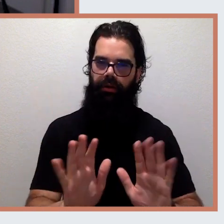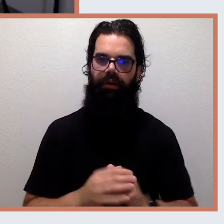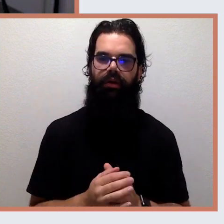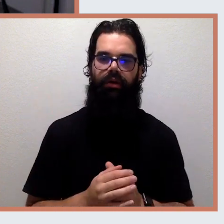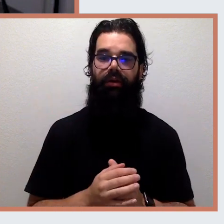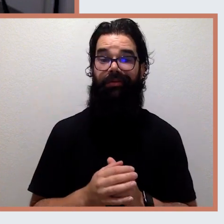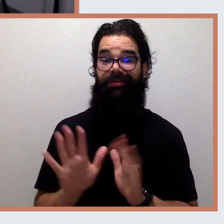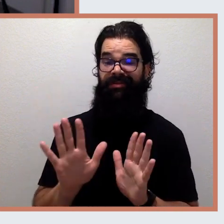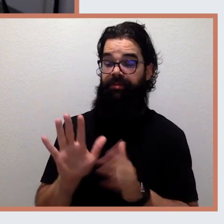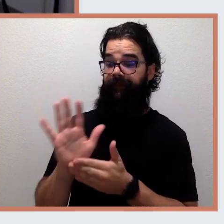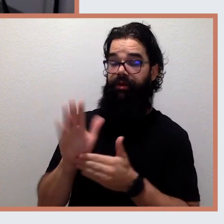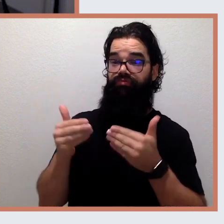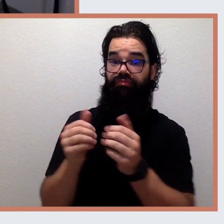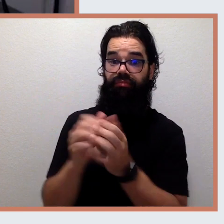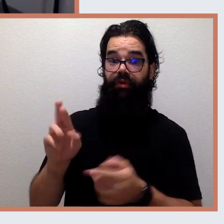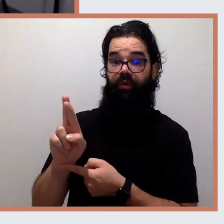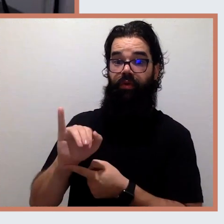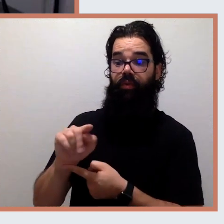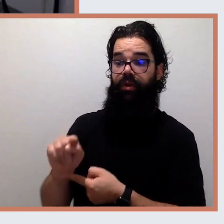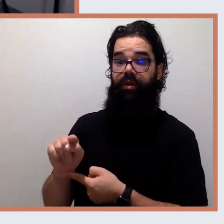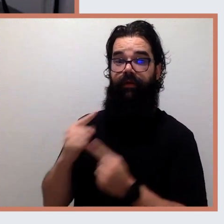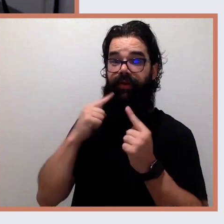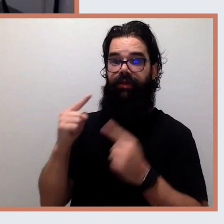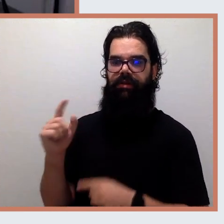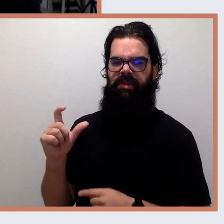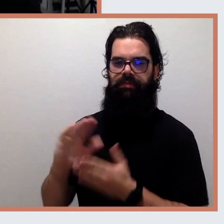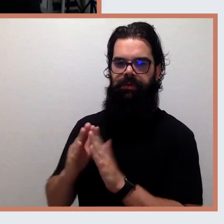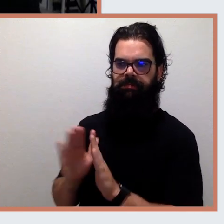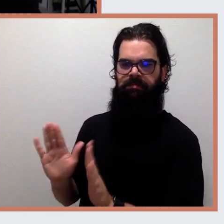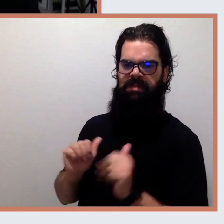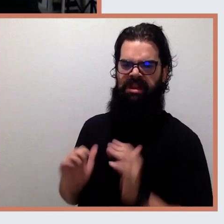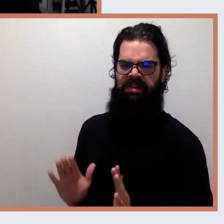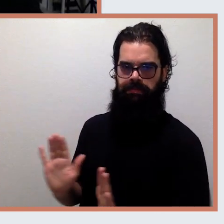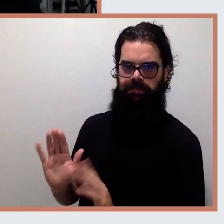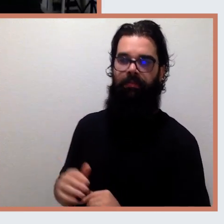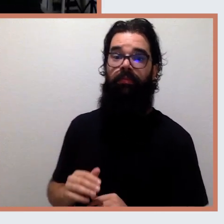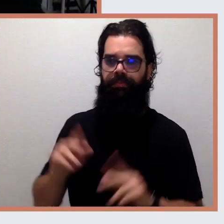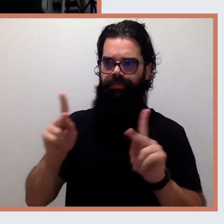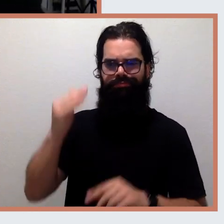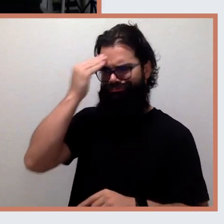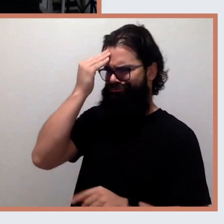I don't think you would have gotten the amount of eyeballs on this film without Riz Ahmed.